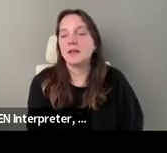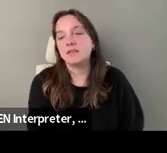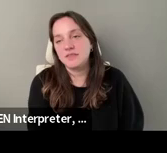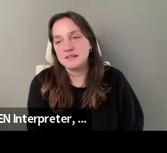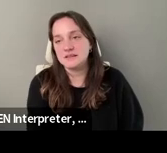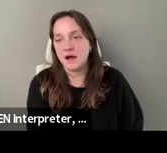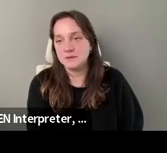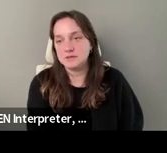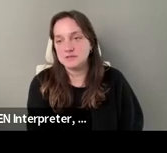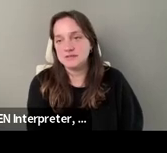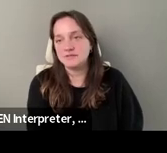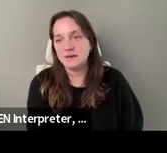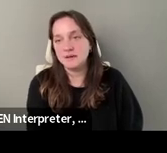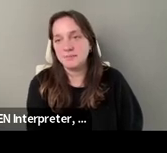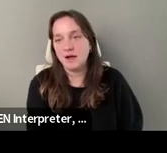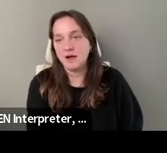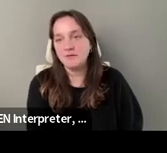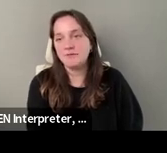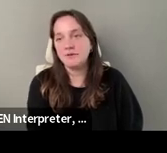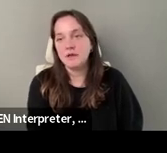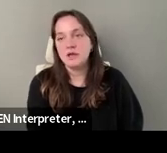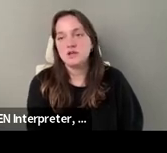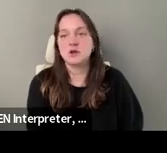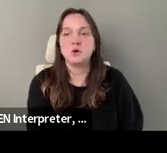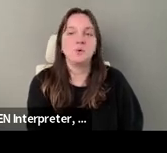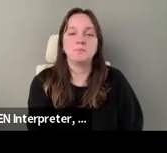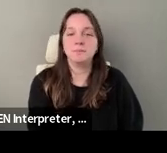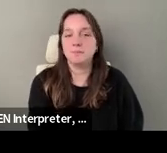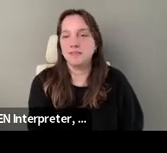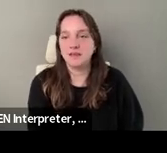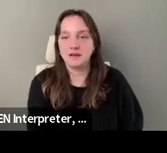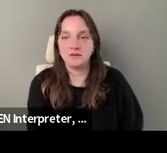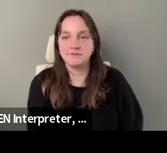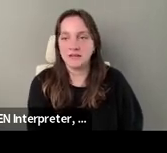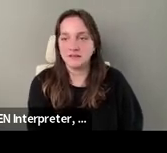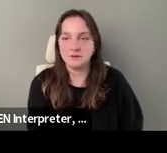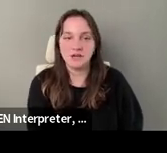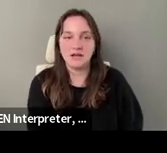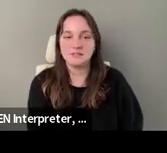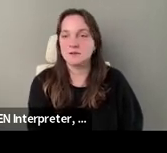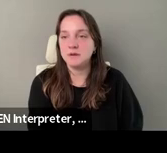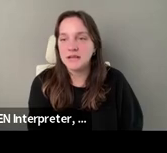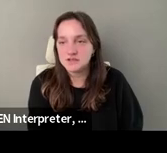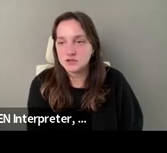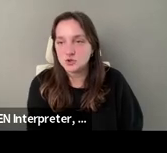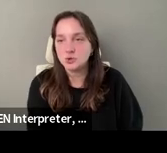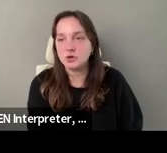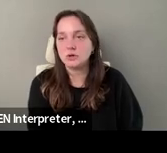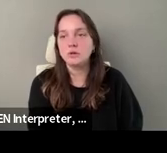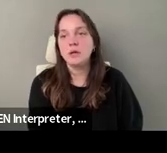perspective that people have. So people might think of sign language as a communication tool. It might also be a medium